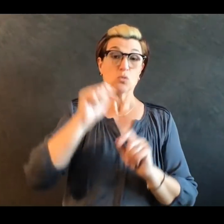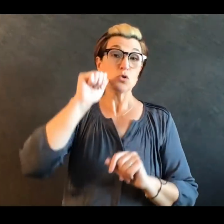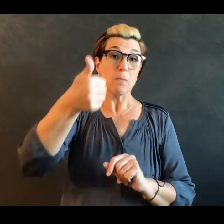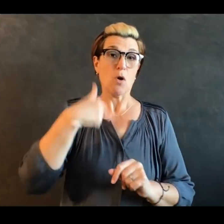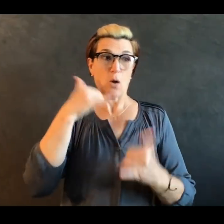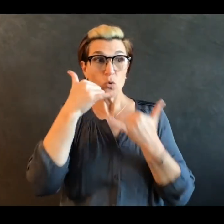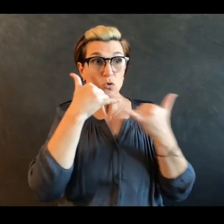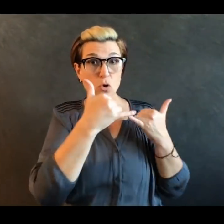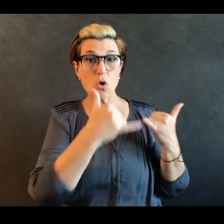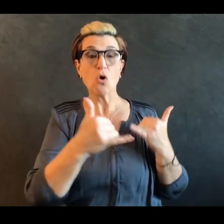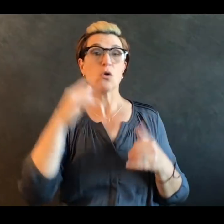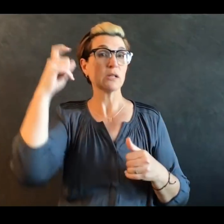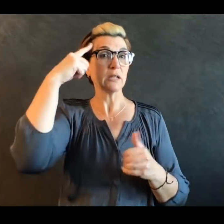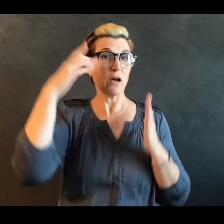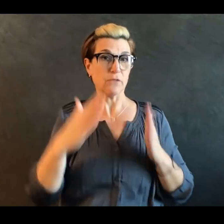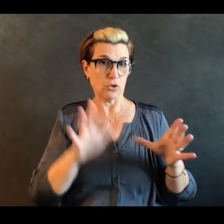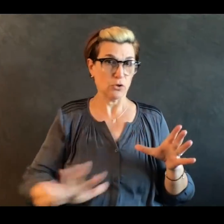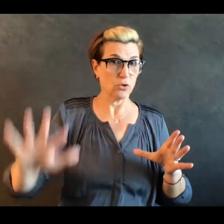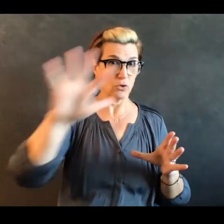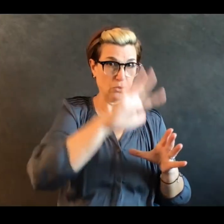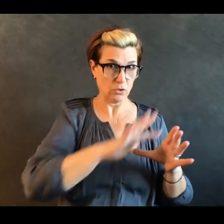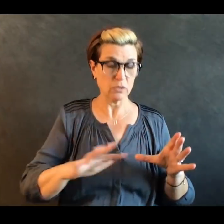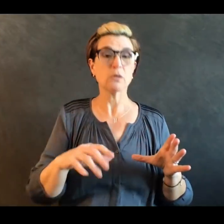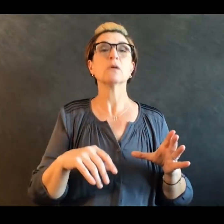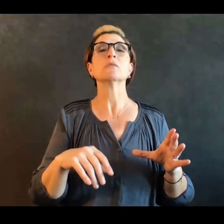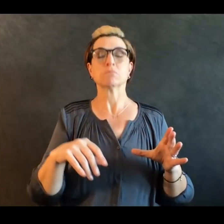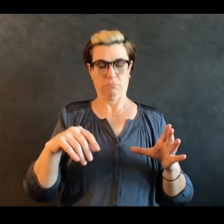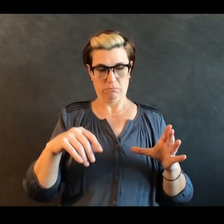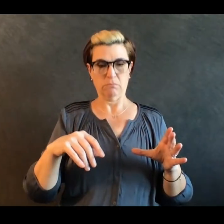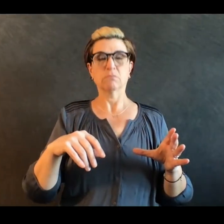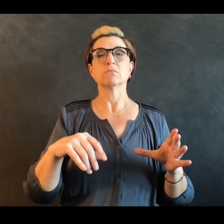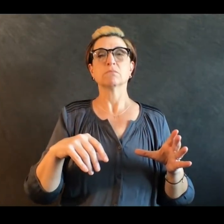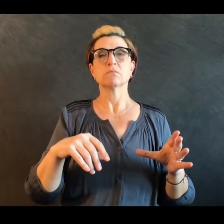announcing exactly what's happening you already know we'll be opening up states